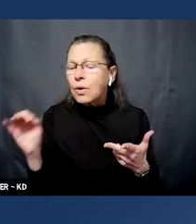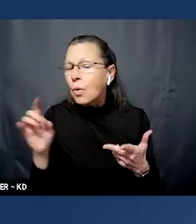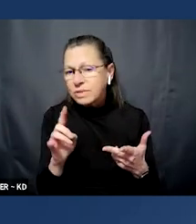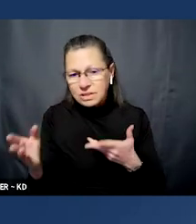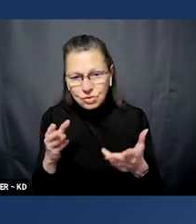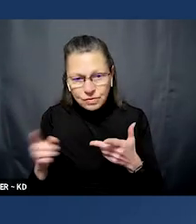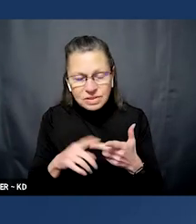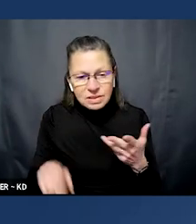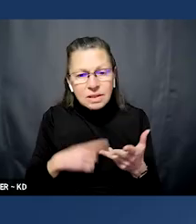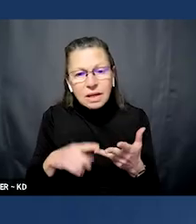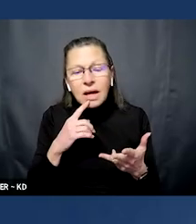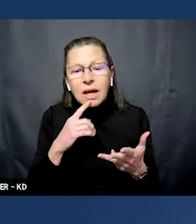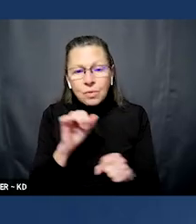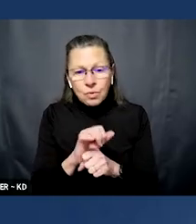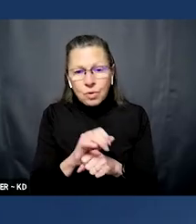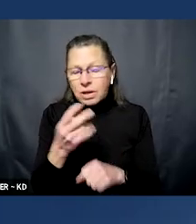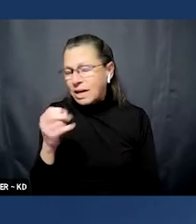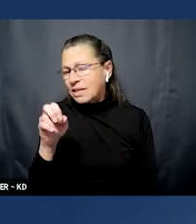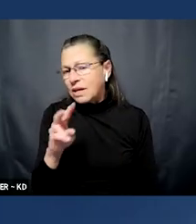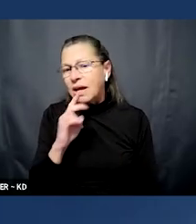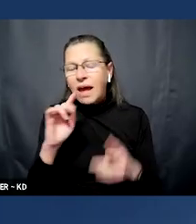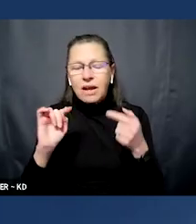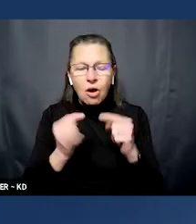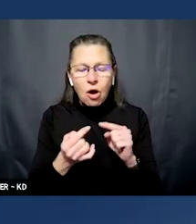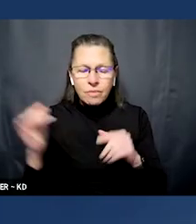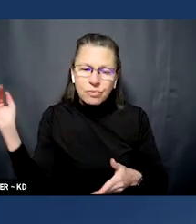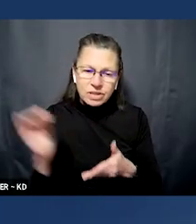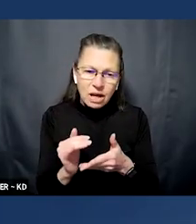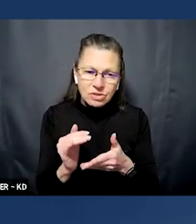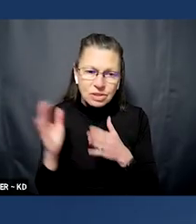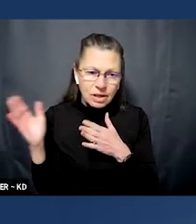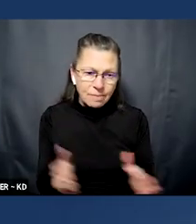and we work on HIV and harm reduction policy and planning activities, advising the Mayor and